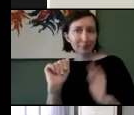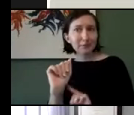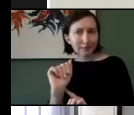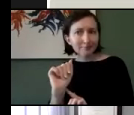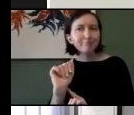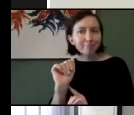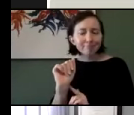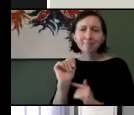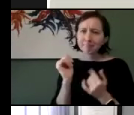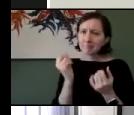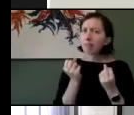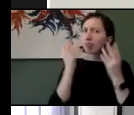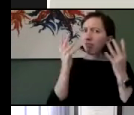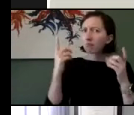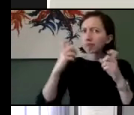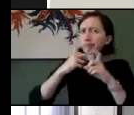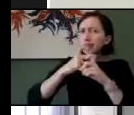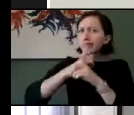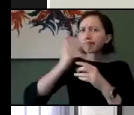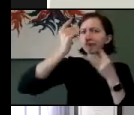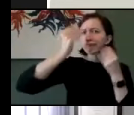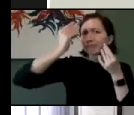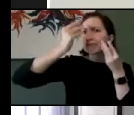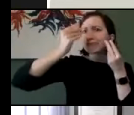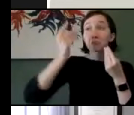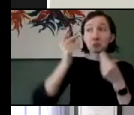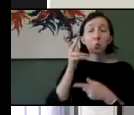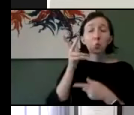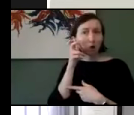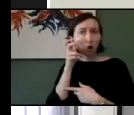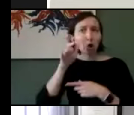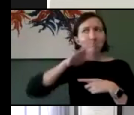We have heard from all over the country that this was an important topic